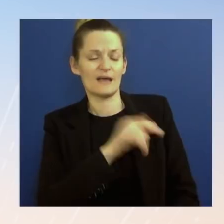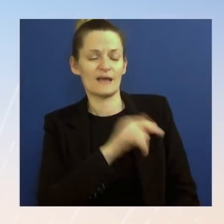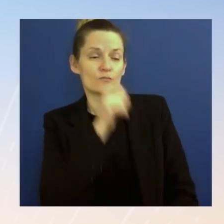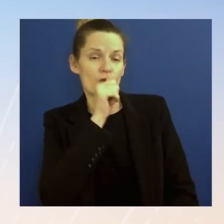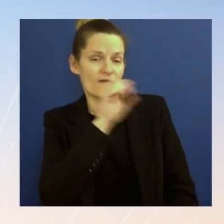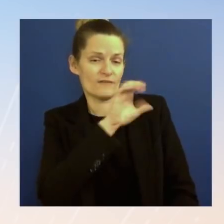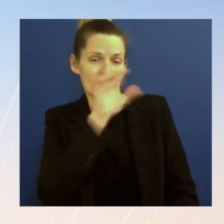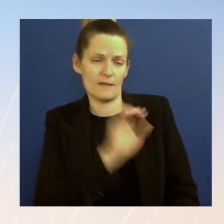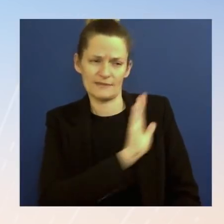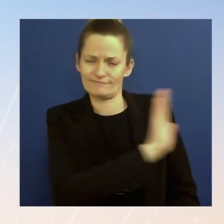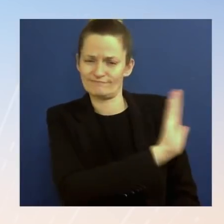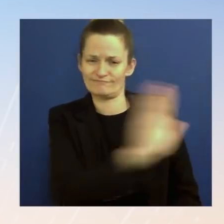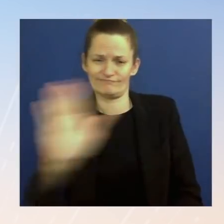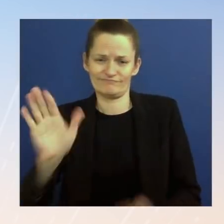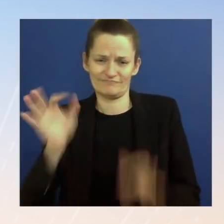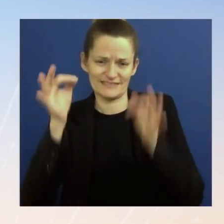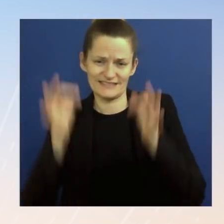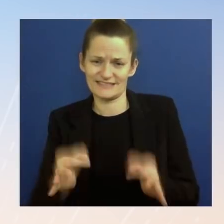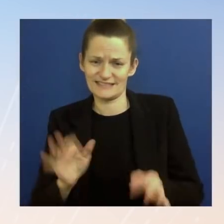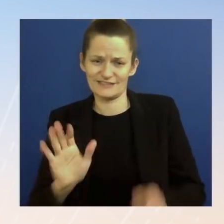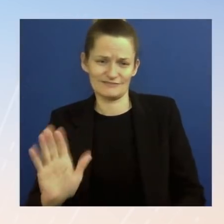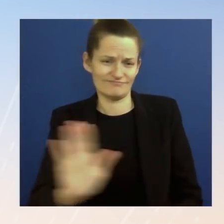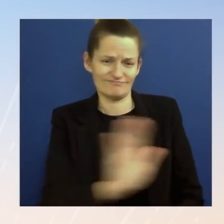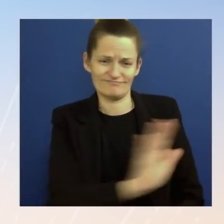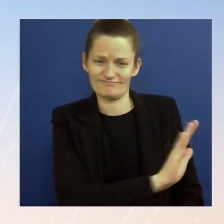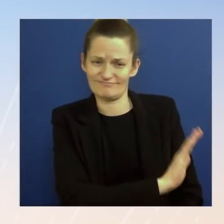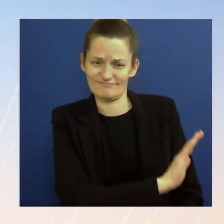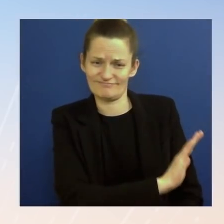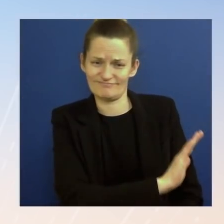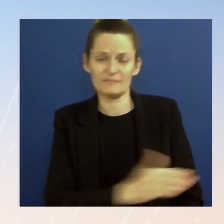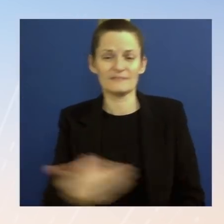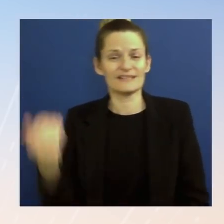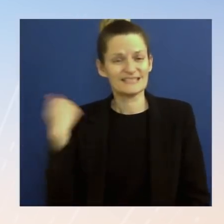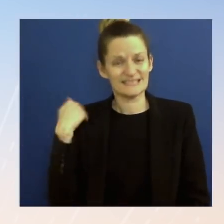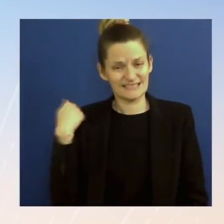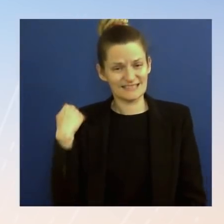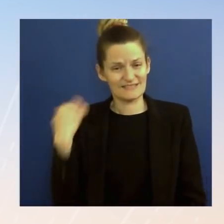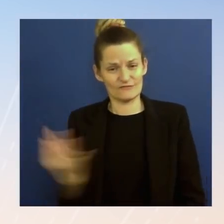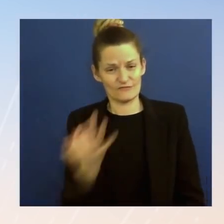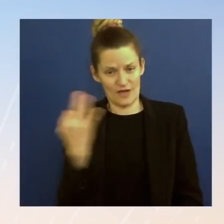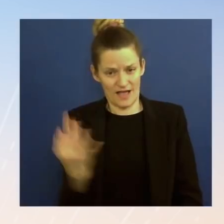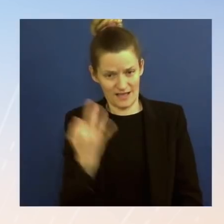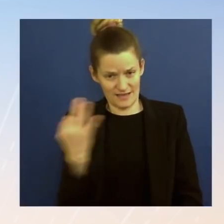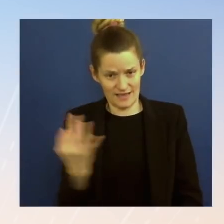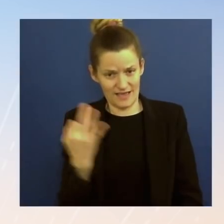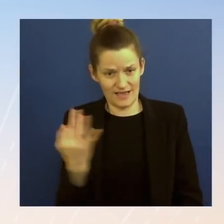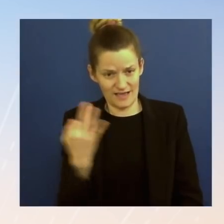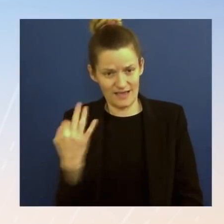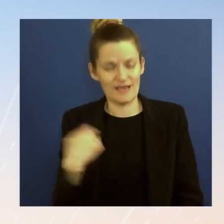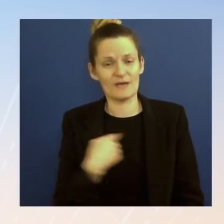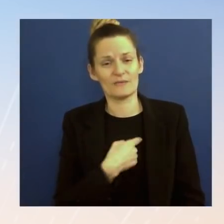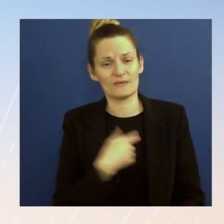I think on Friday, that there would be -- we would certainly look to consequences should that happen. Go ahead.